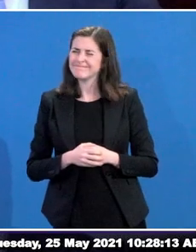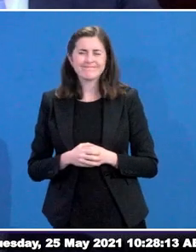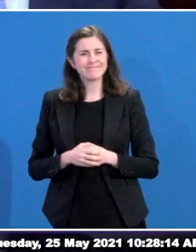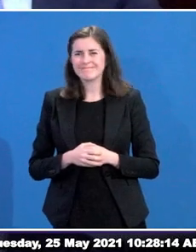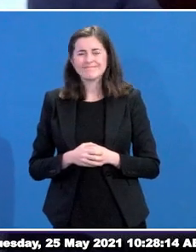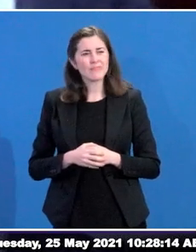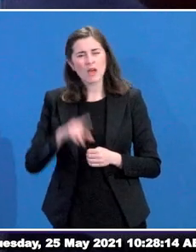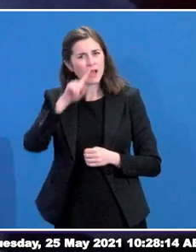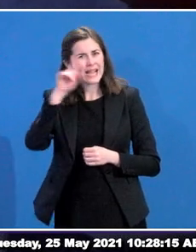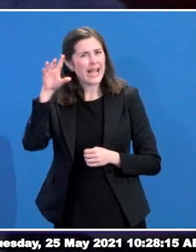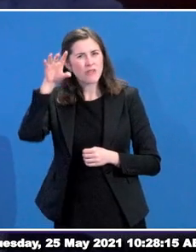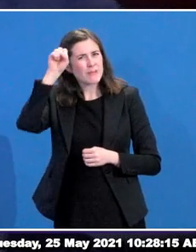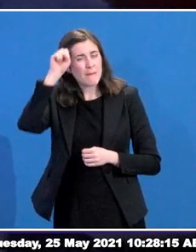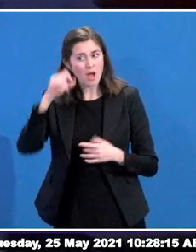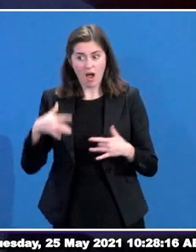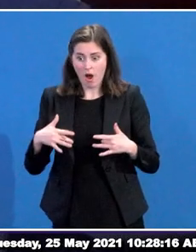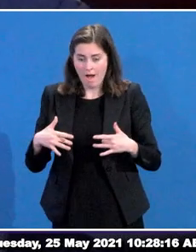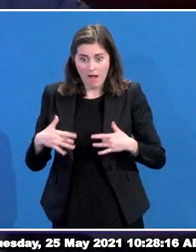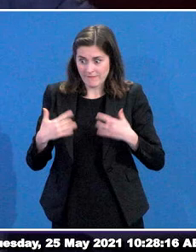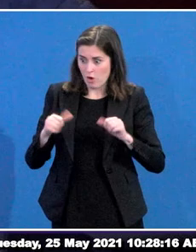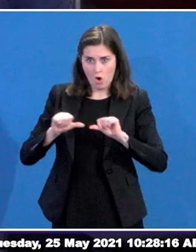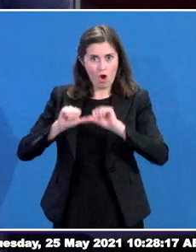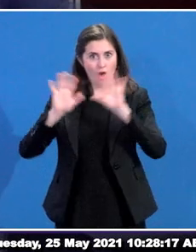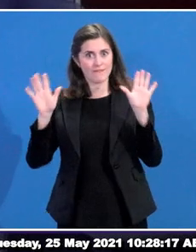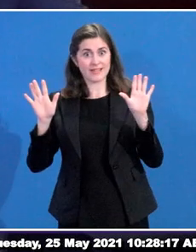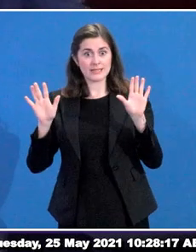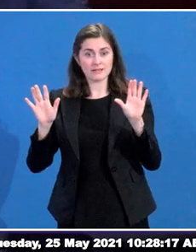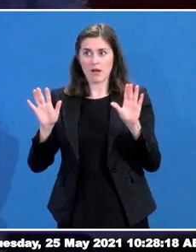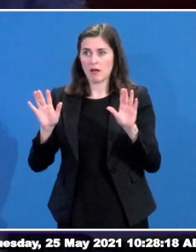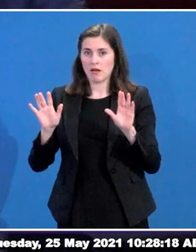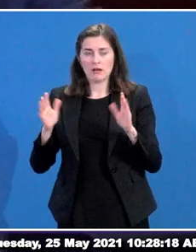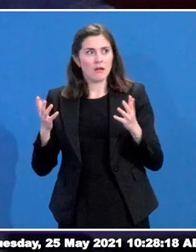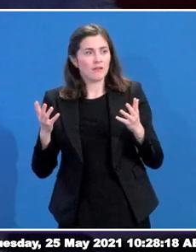I felt it was so evident and I'm not allowed to speak about the,